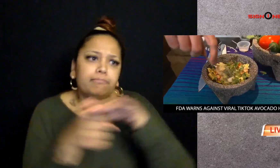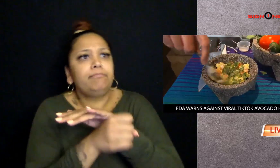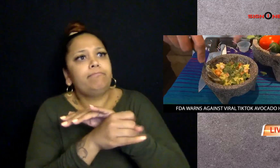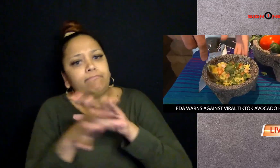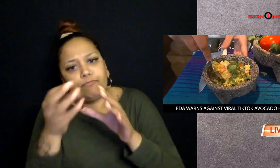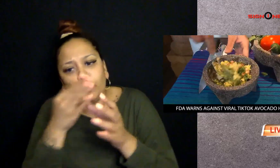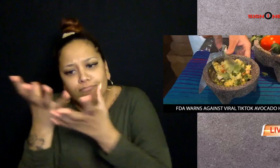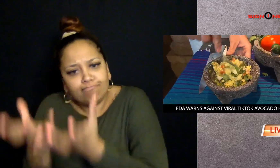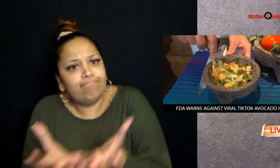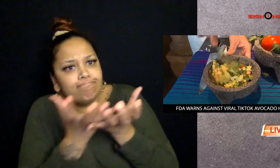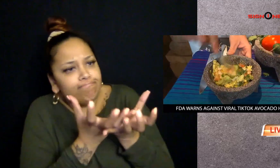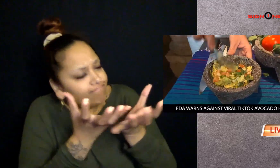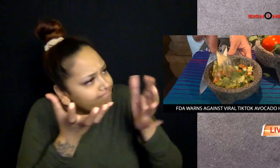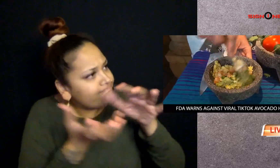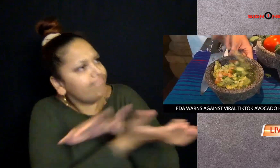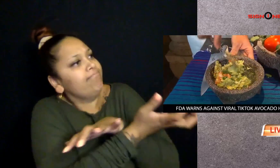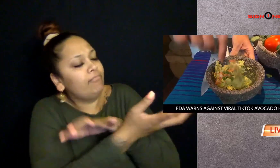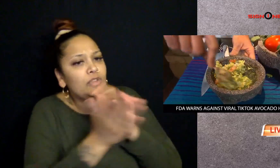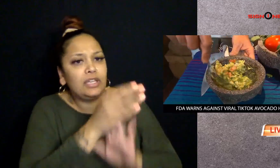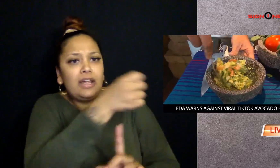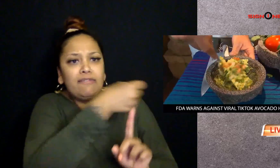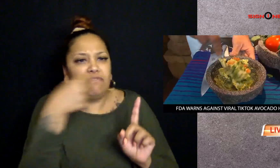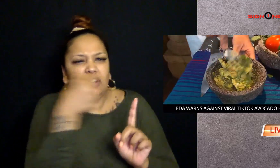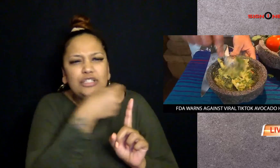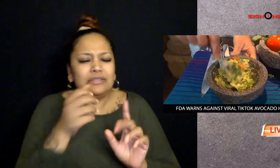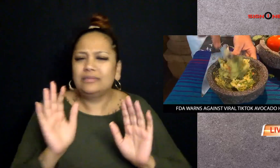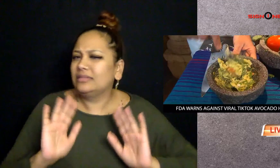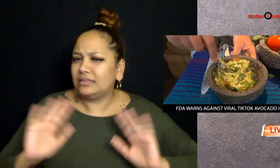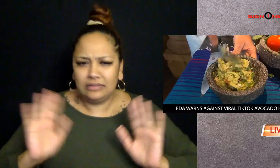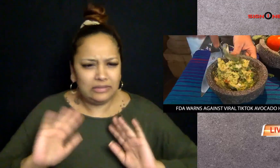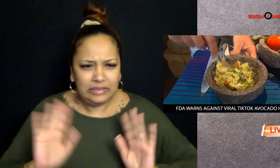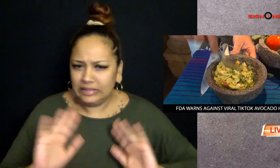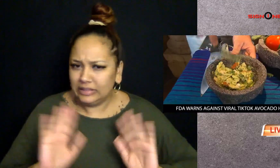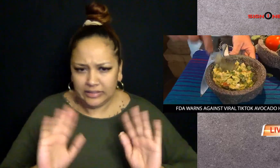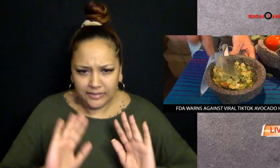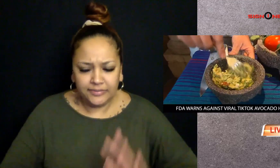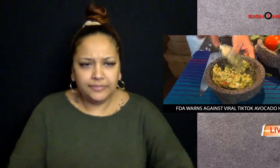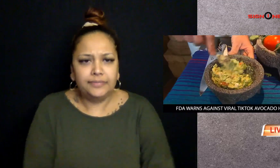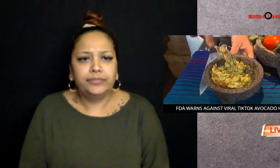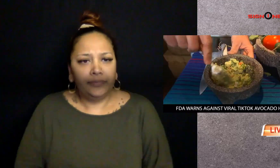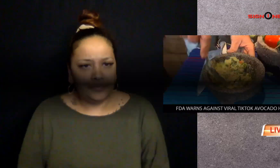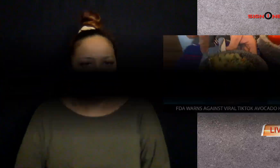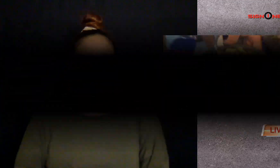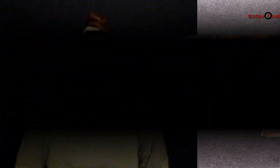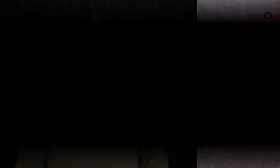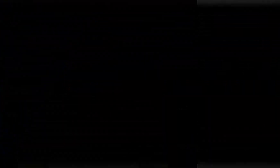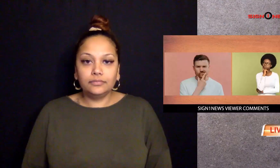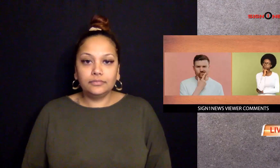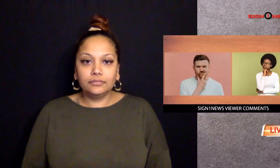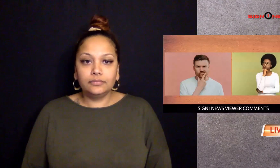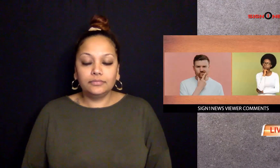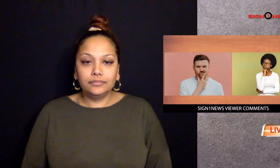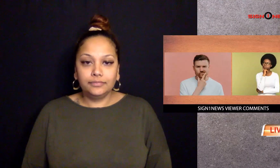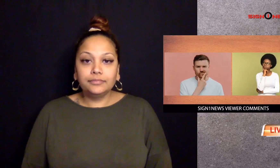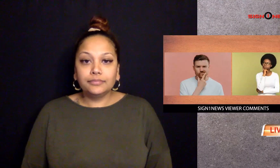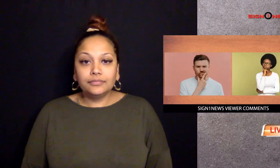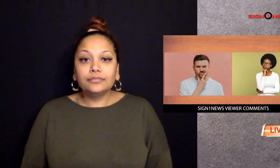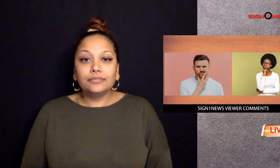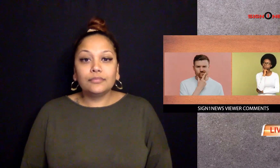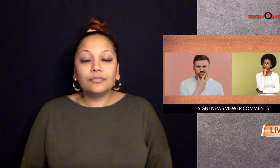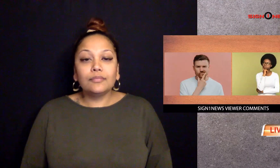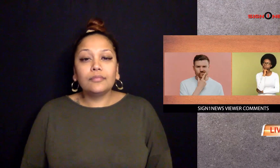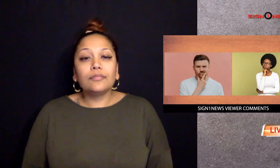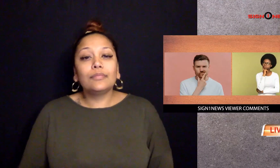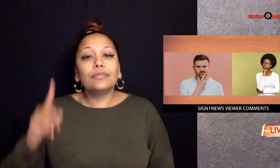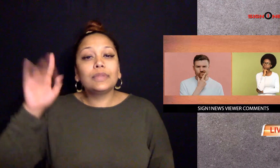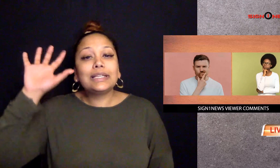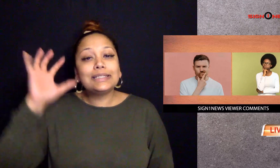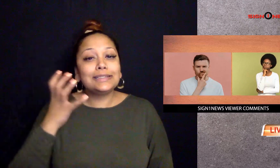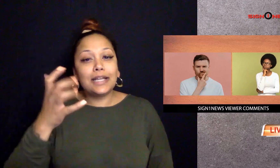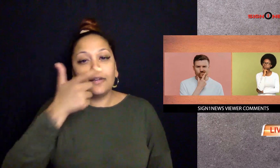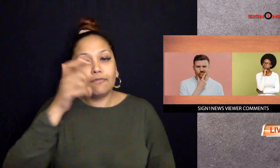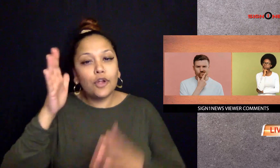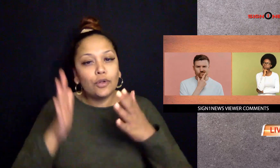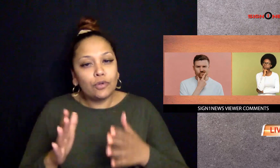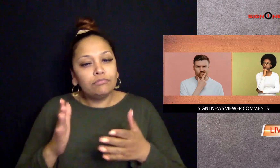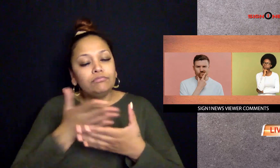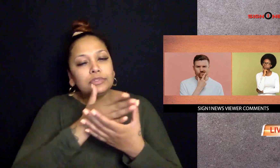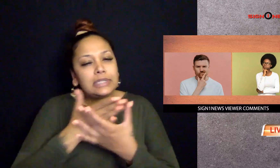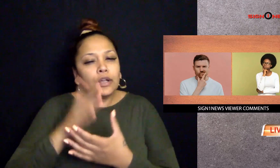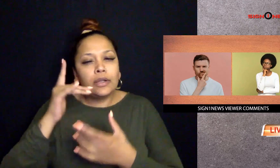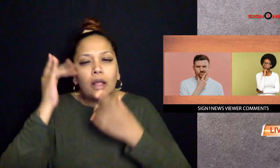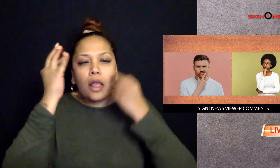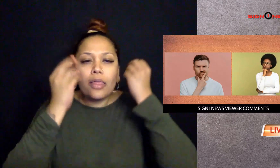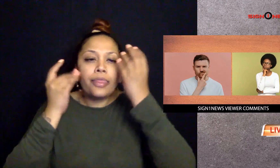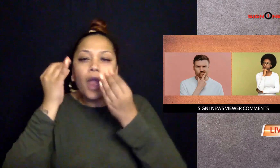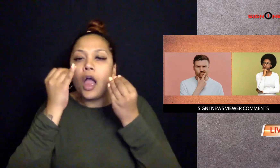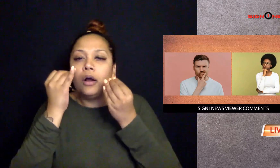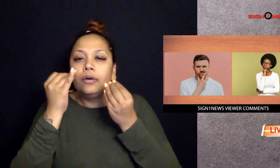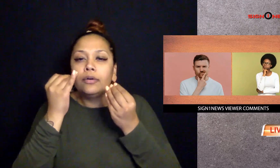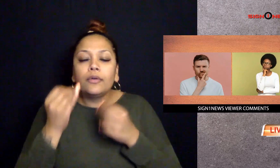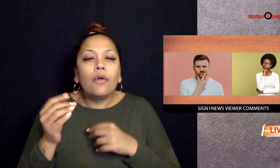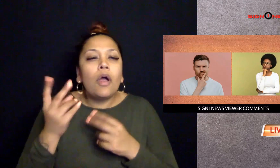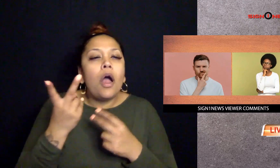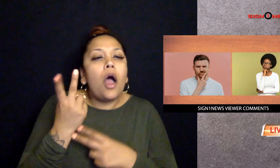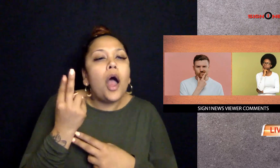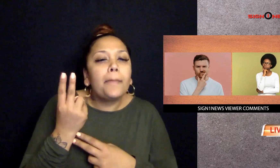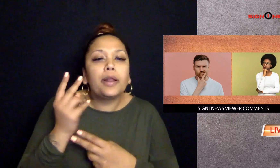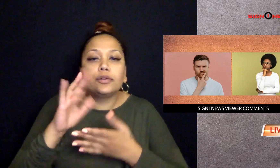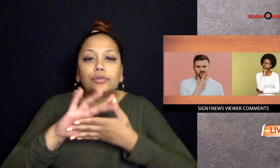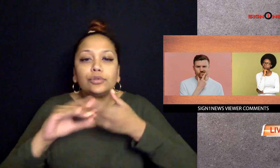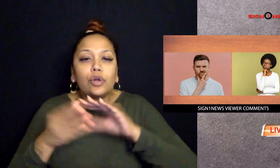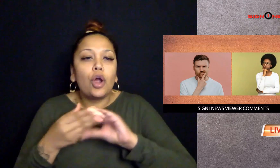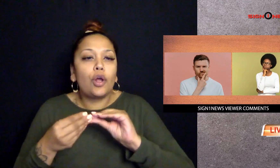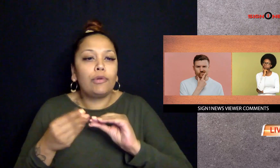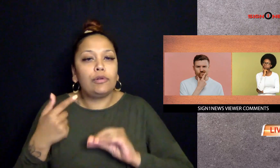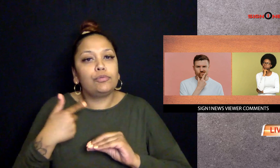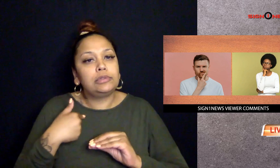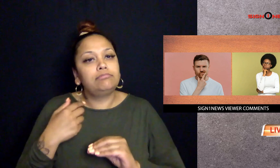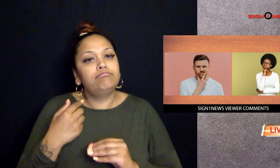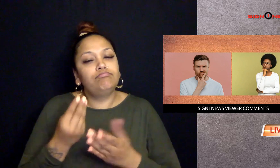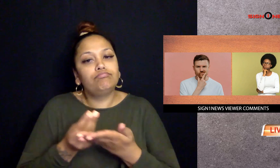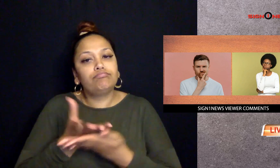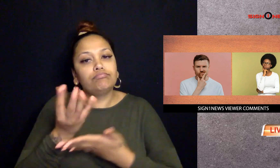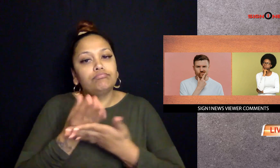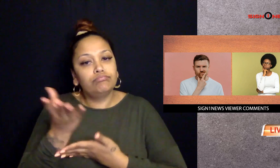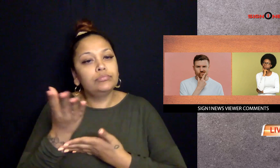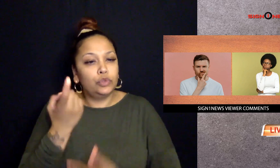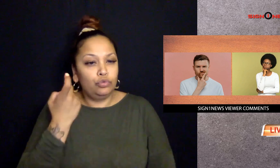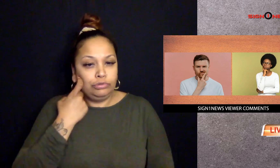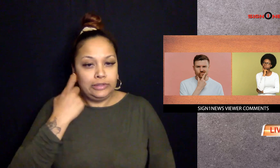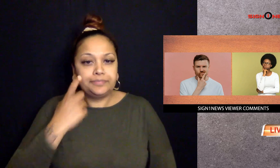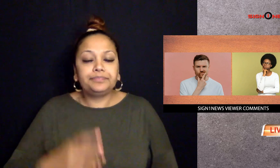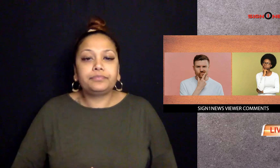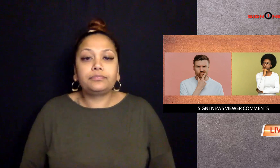viral food storing method Sign1News viewers have been sharing their thoughts on a couple